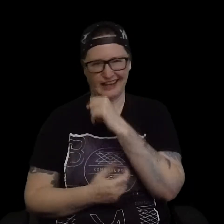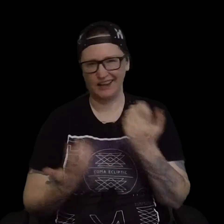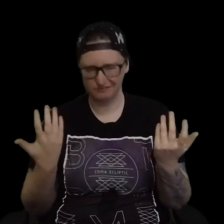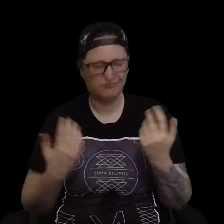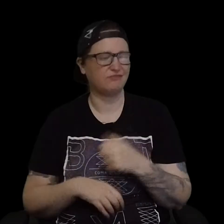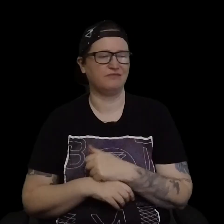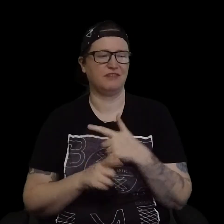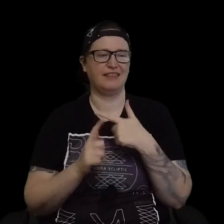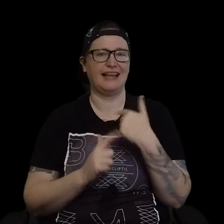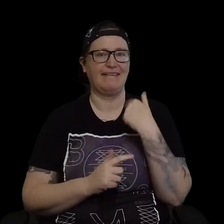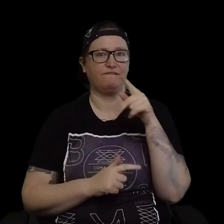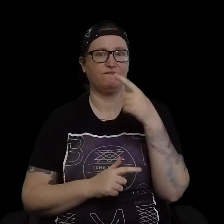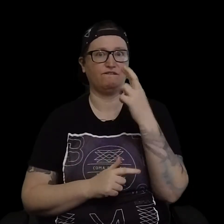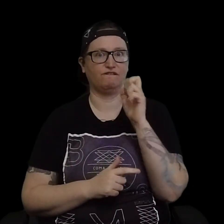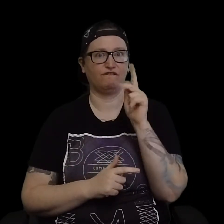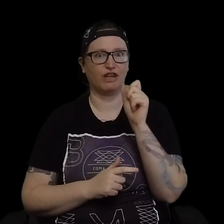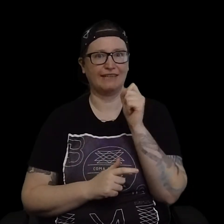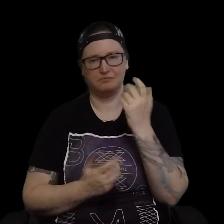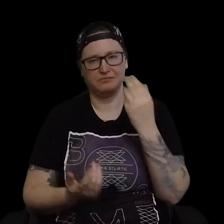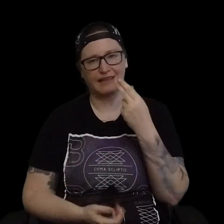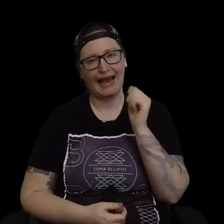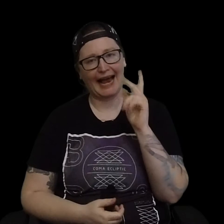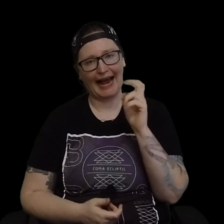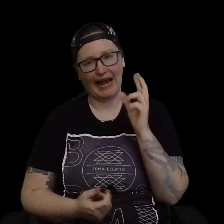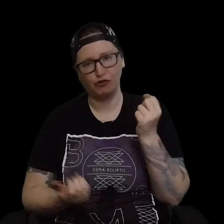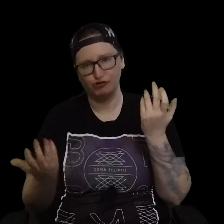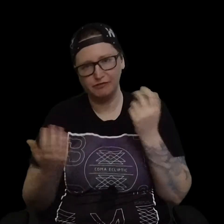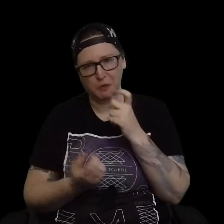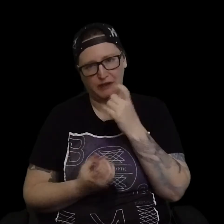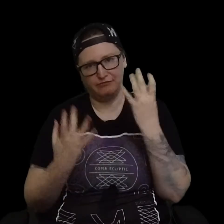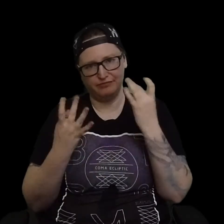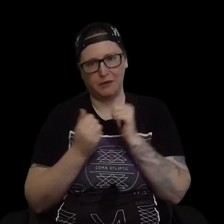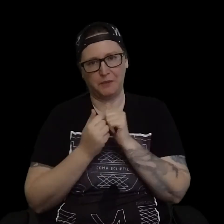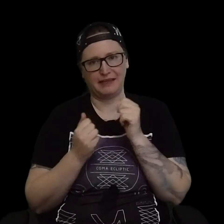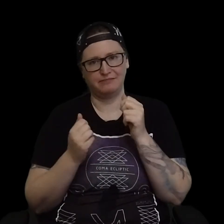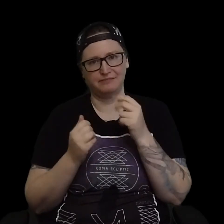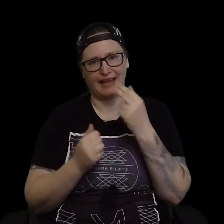all trades i guess and then you have the freaks which of course are hackers you know or someone